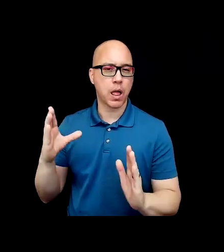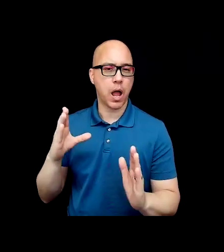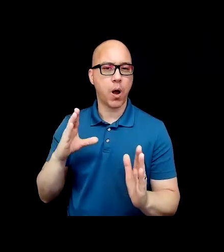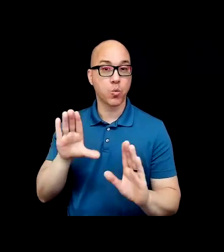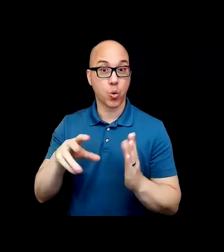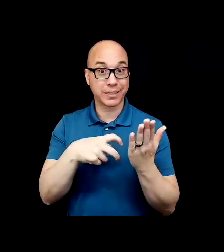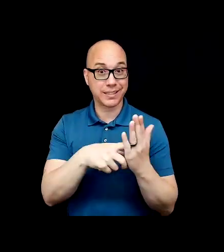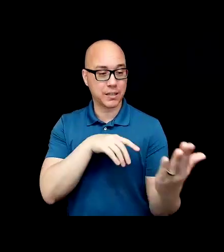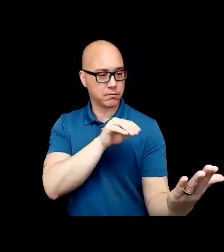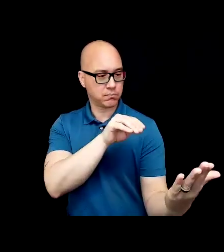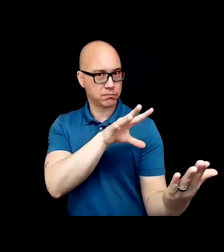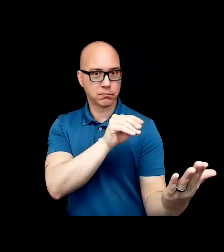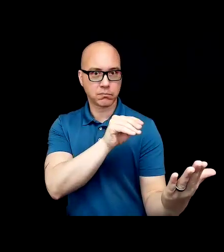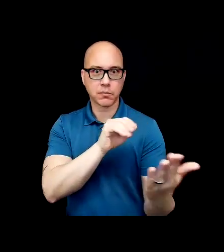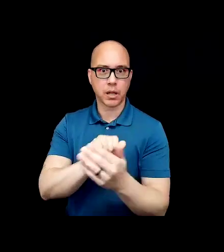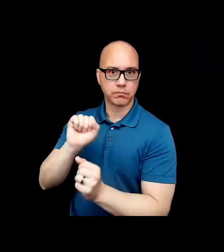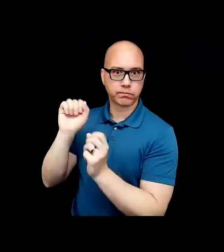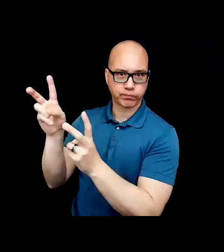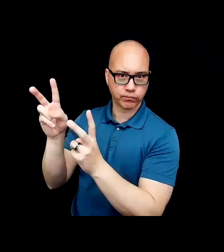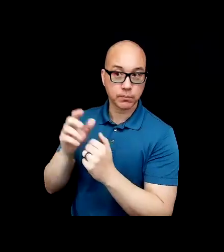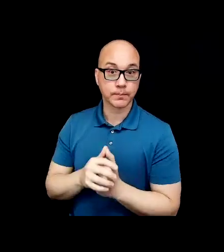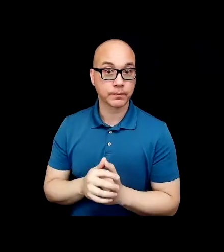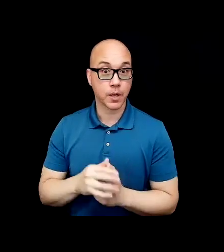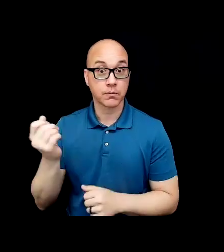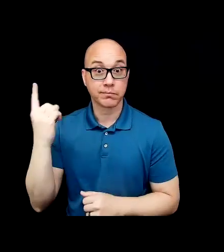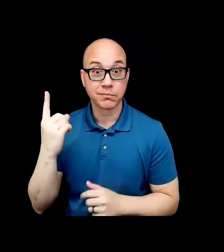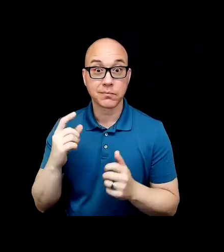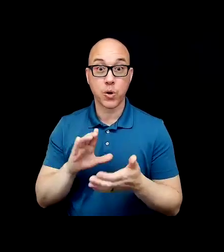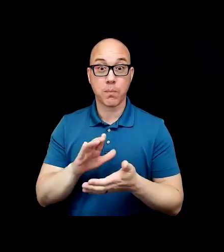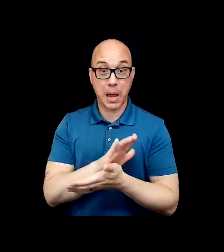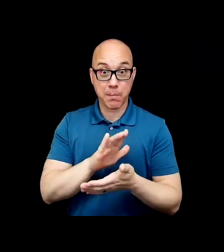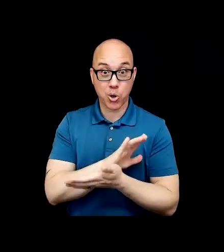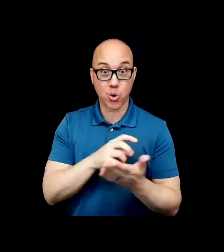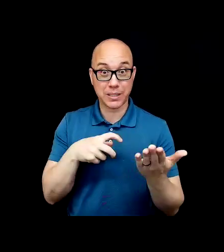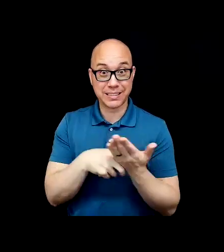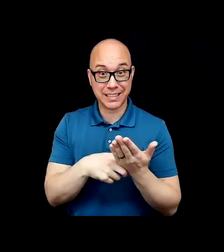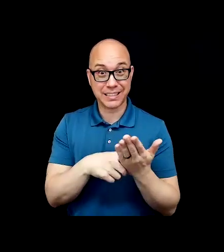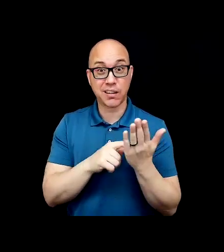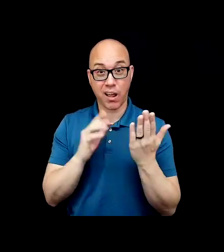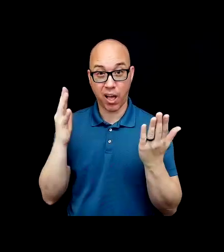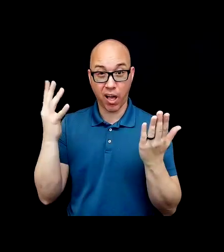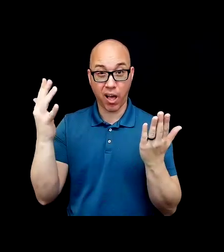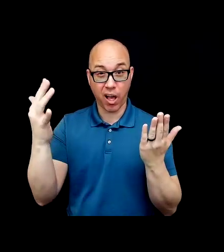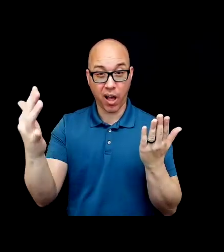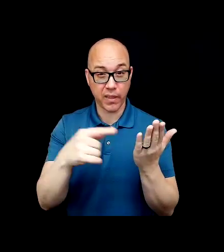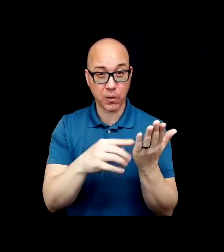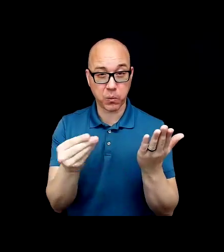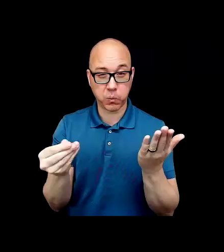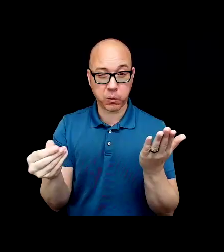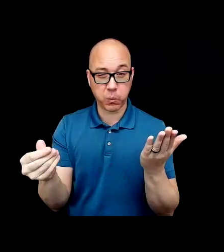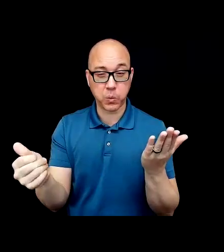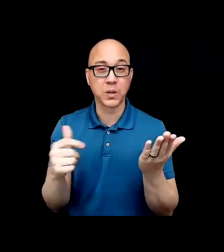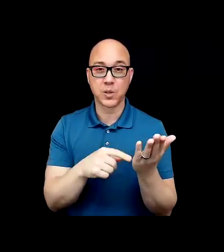receipt so you have them. With paper receipt, over time they fade, they get lost, sometimes